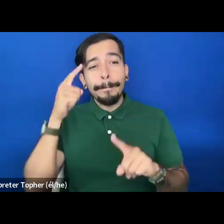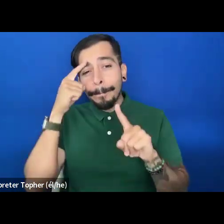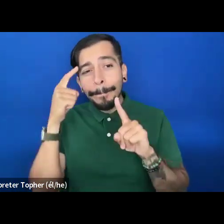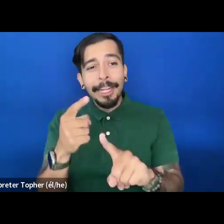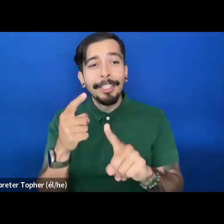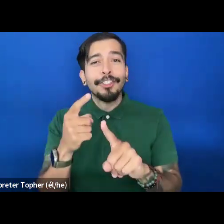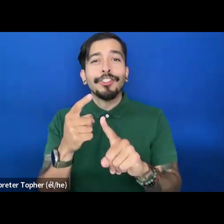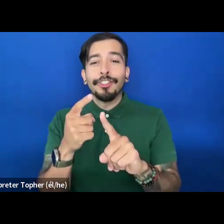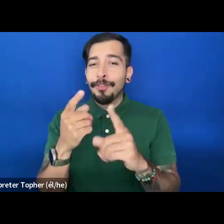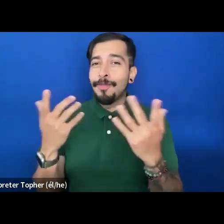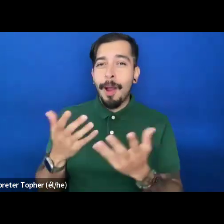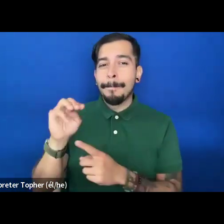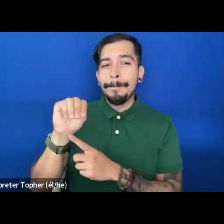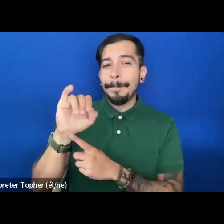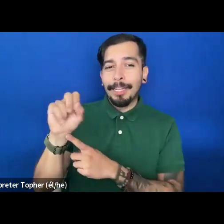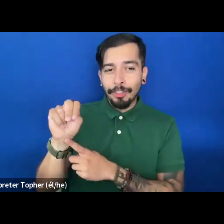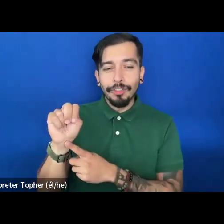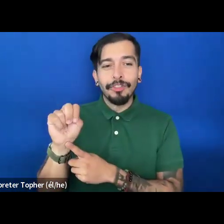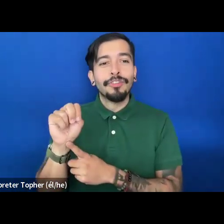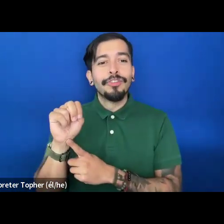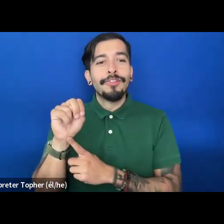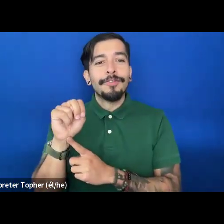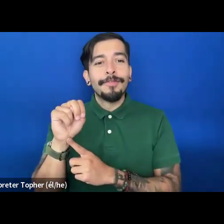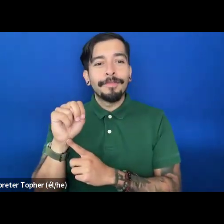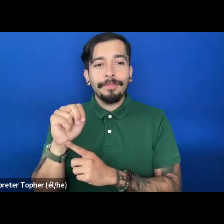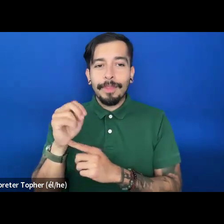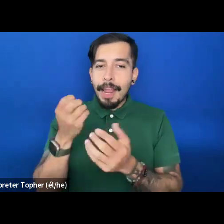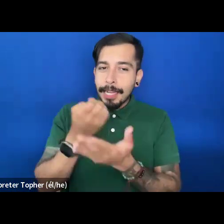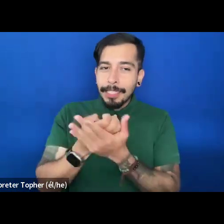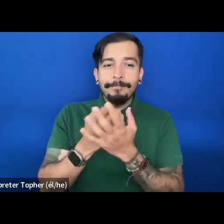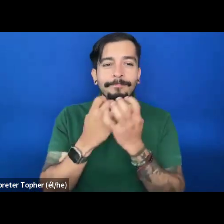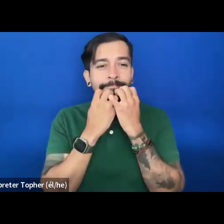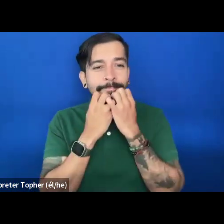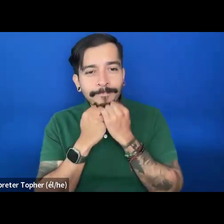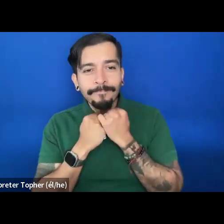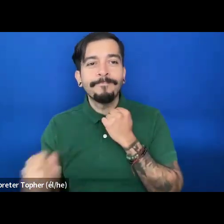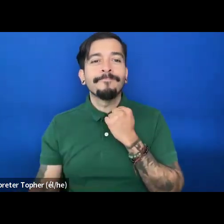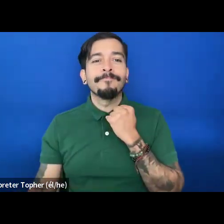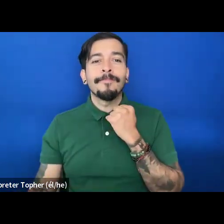are treated with dignity and respect. We organize employers to show up for the rights